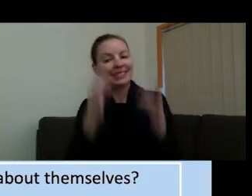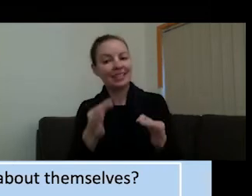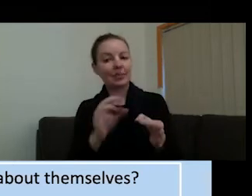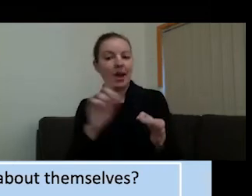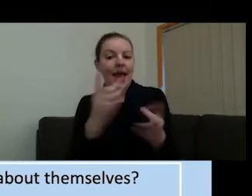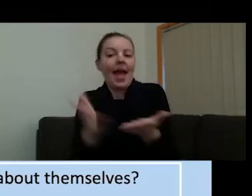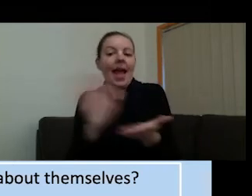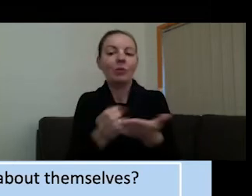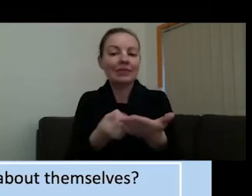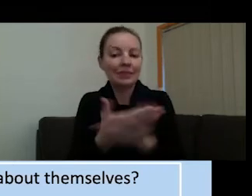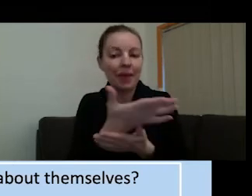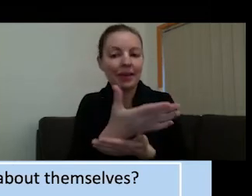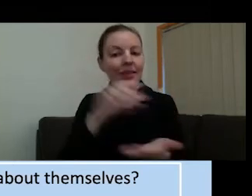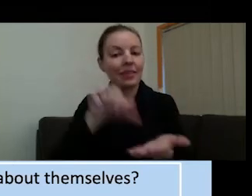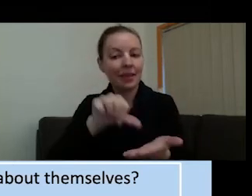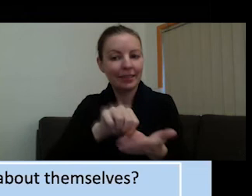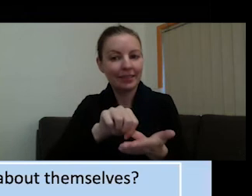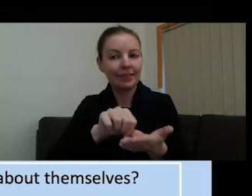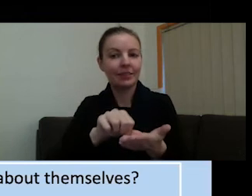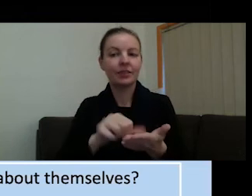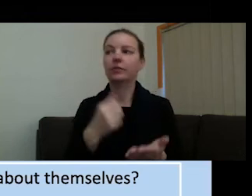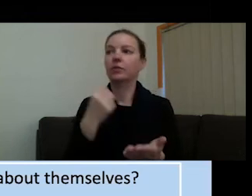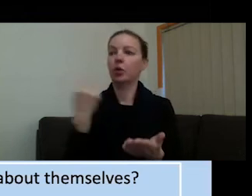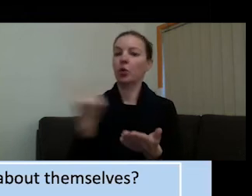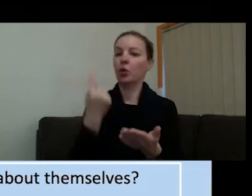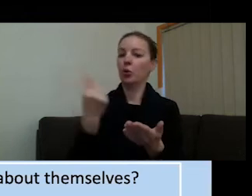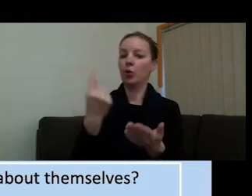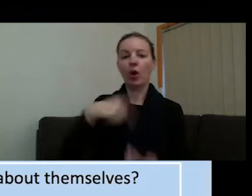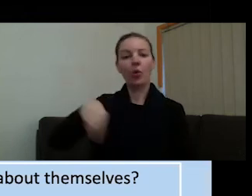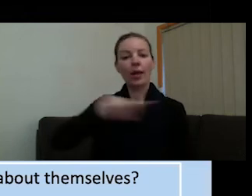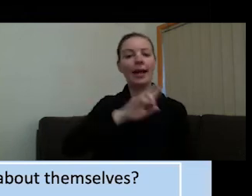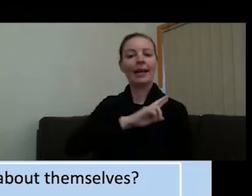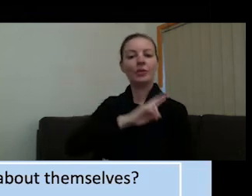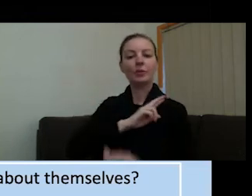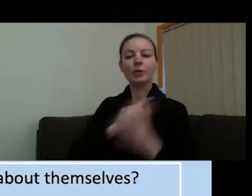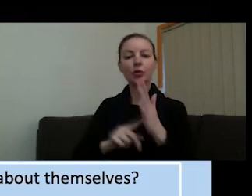Who makes decisions about who we're accountable to? Are we accountable to our funders?